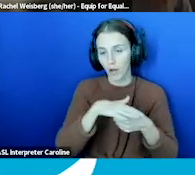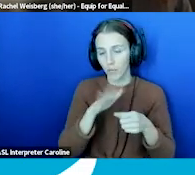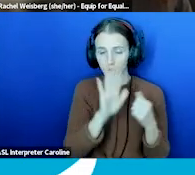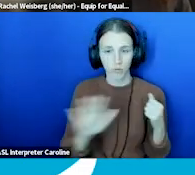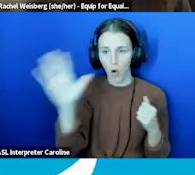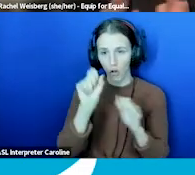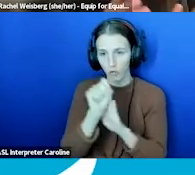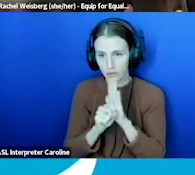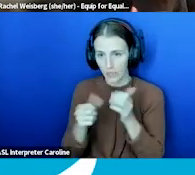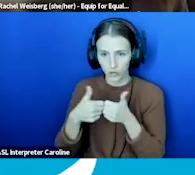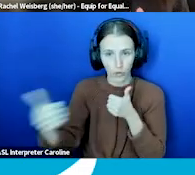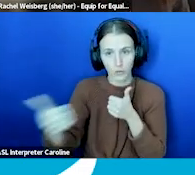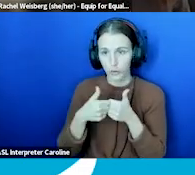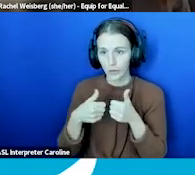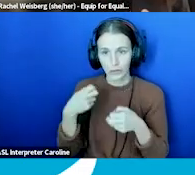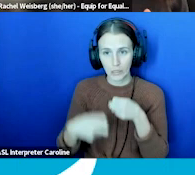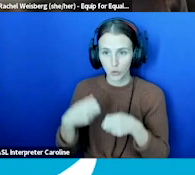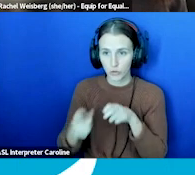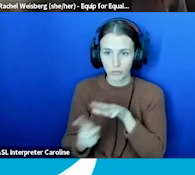THE STATE FOR DIFFERENT REASONS WHEN YOU ARE IN